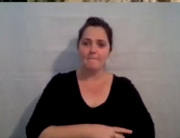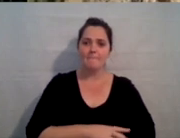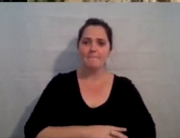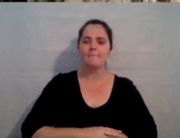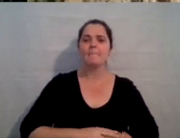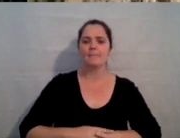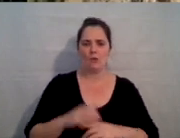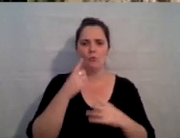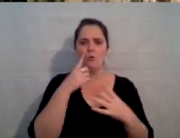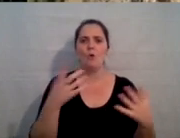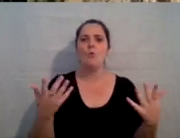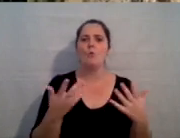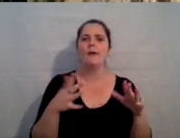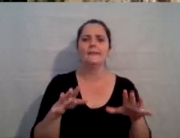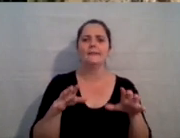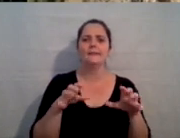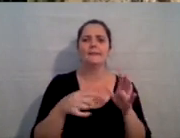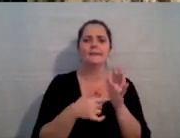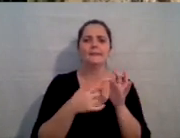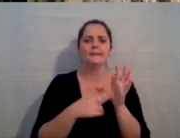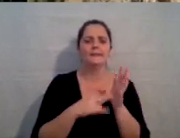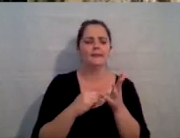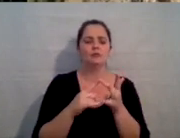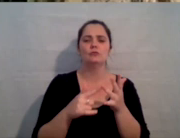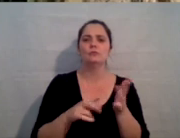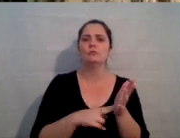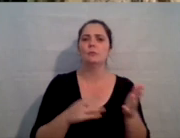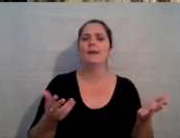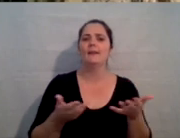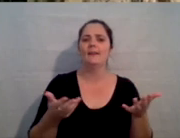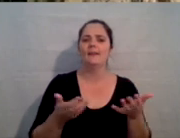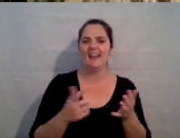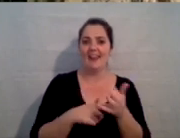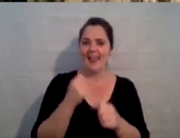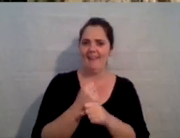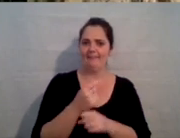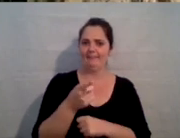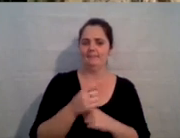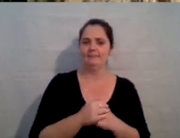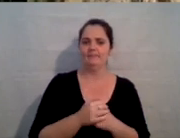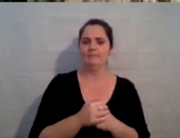when I get down to that leg which is the weight-bearing leg.